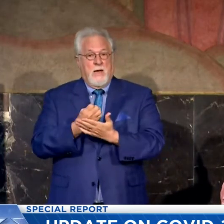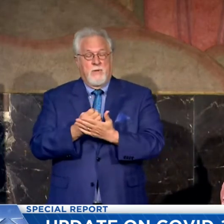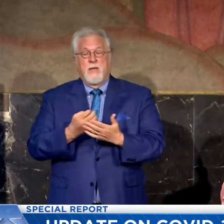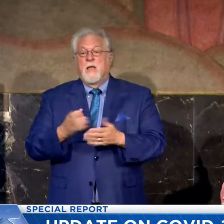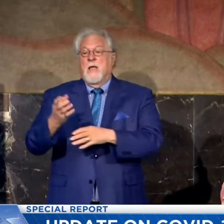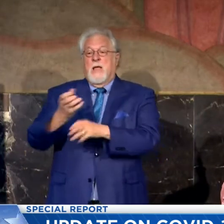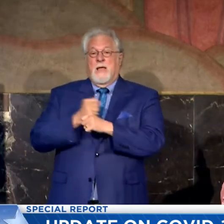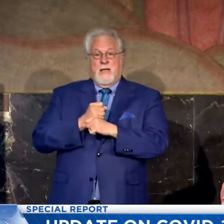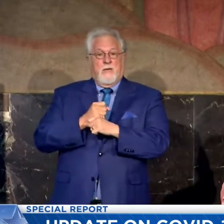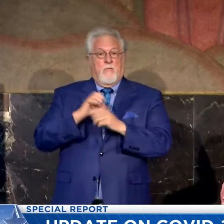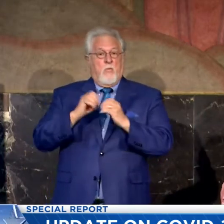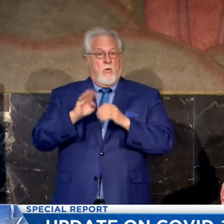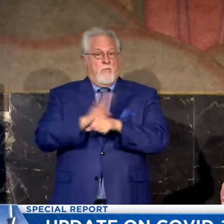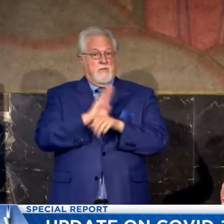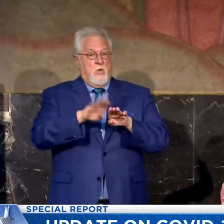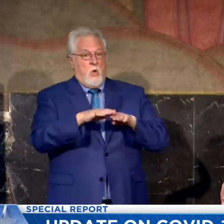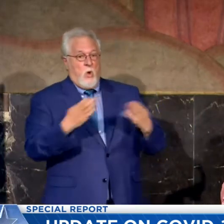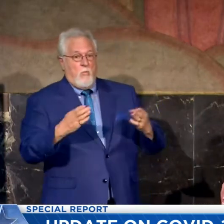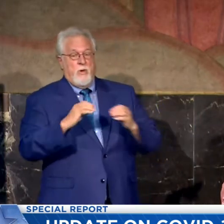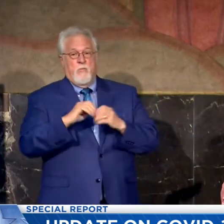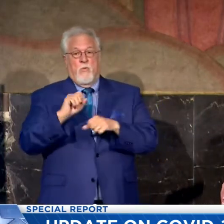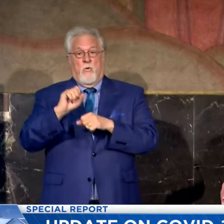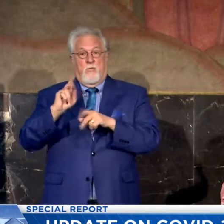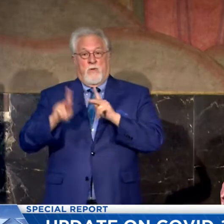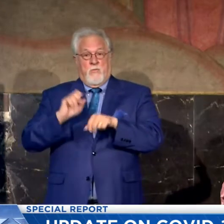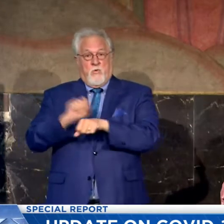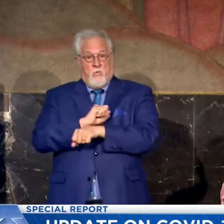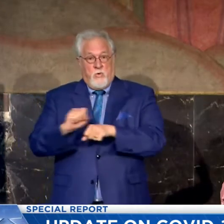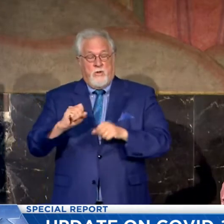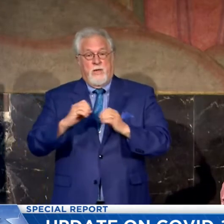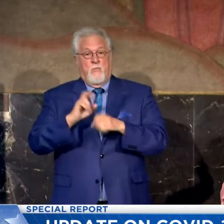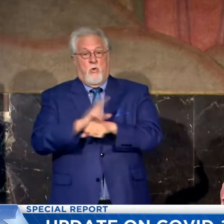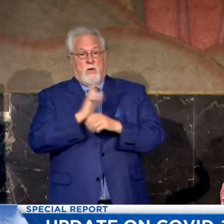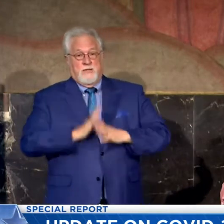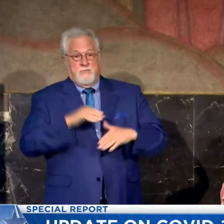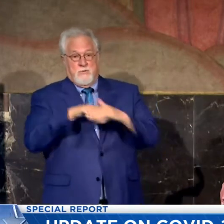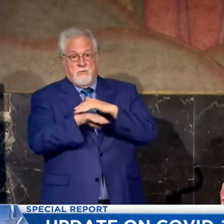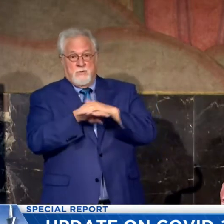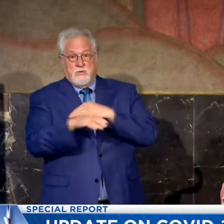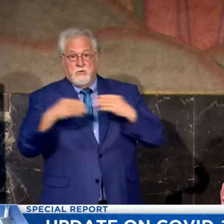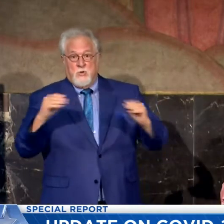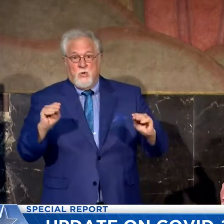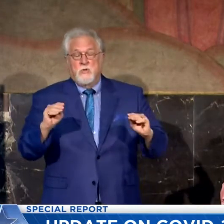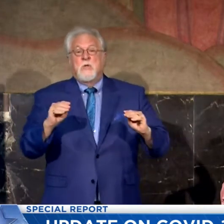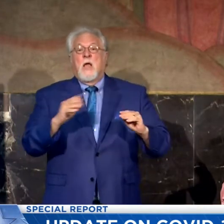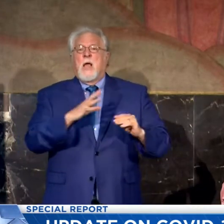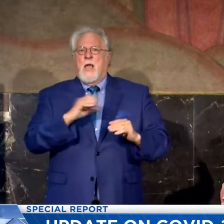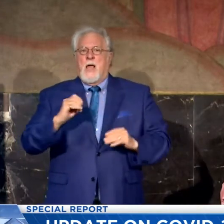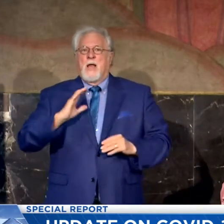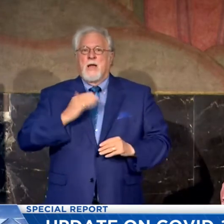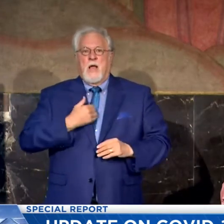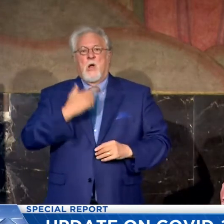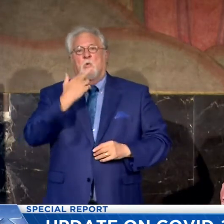PART OF OUR EFFORT TO KEEP CASES DOWN AS WE REENGAGE MORE SECTORS OF THE ECONOMY. AS WE GET MORE BUSINESSES OPEN